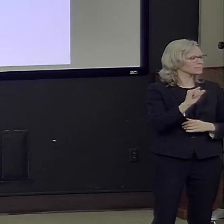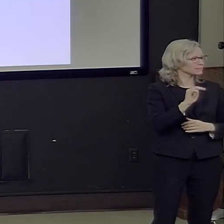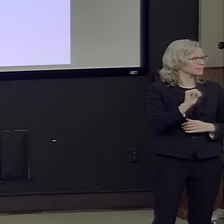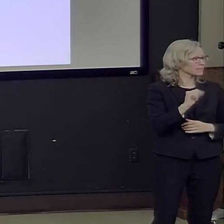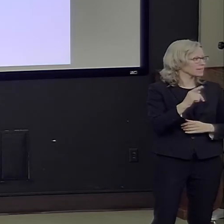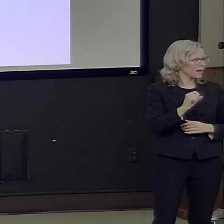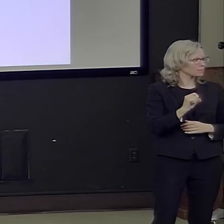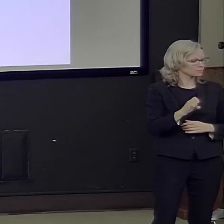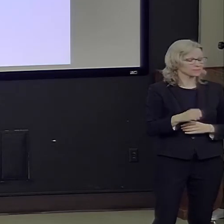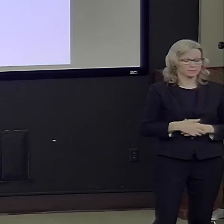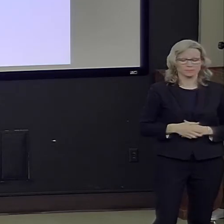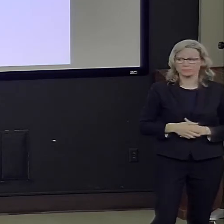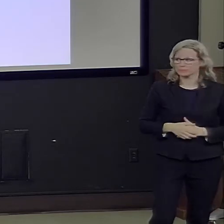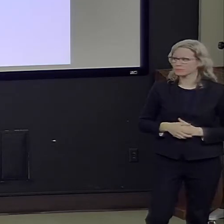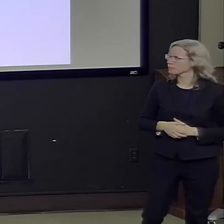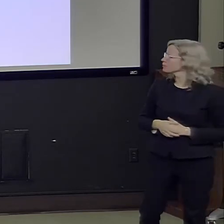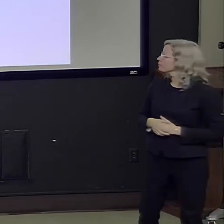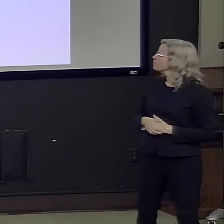So all right, what do we say?